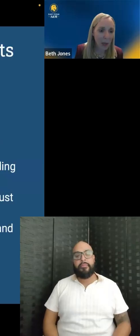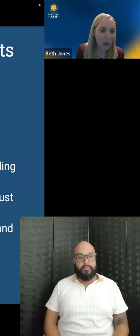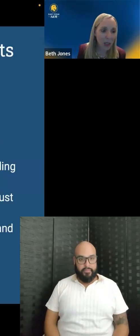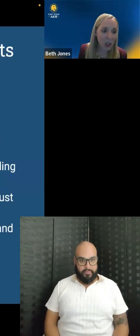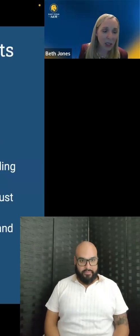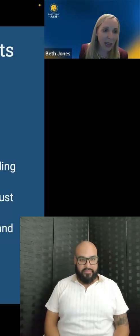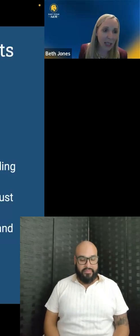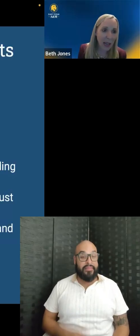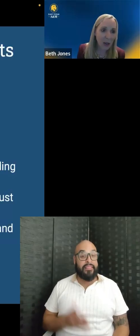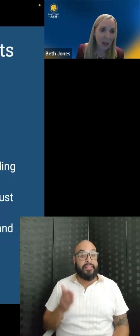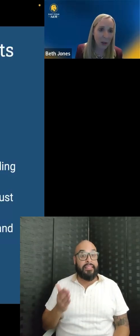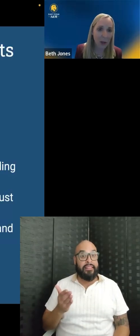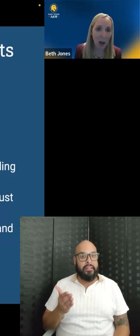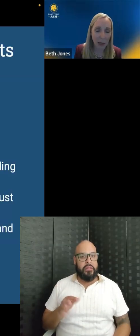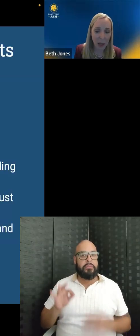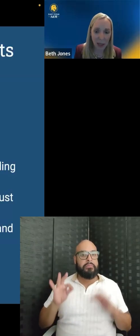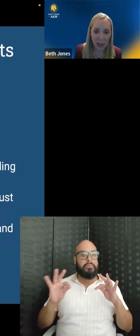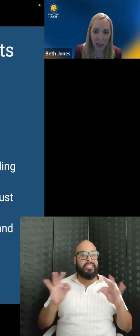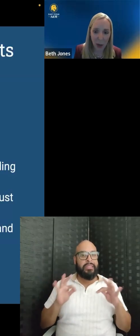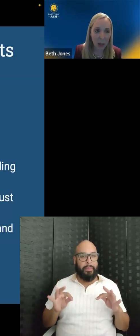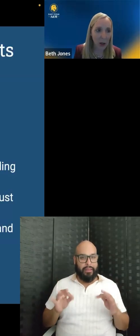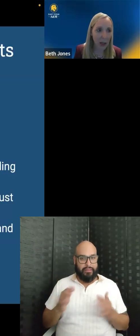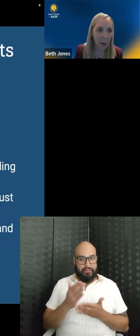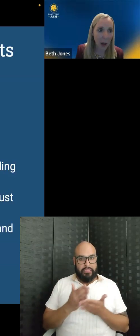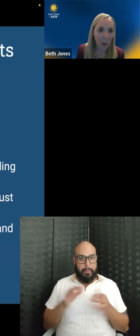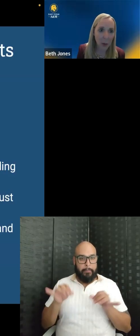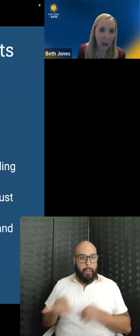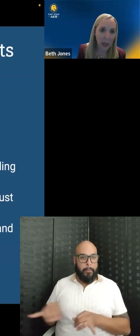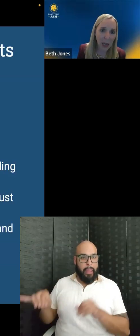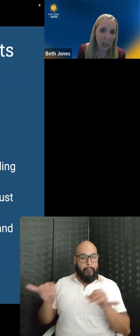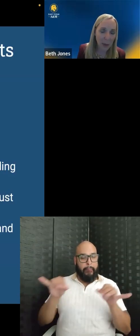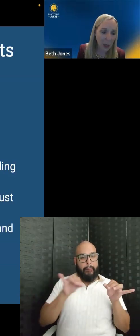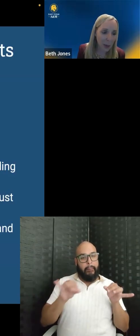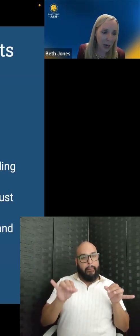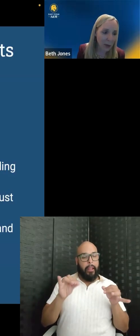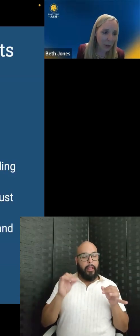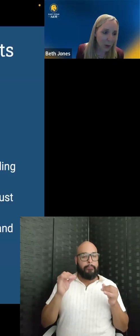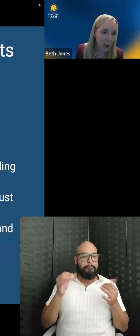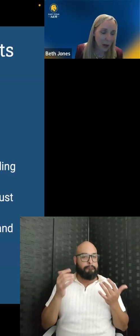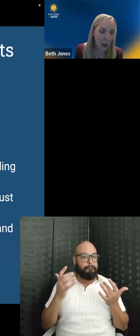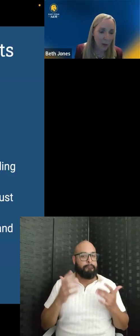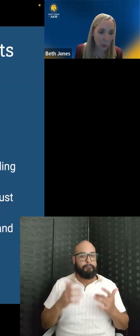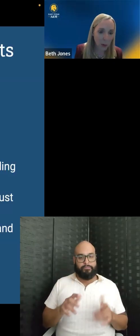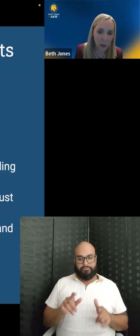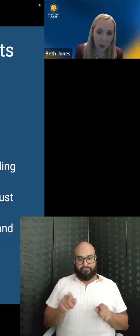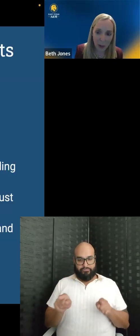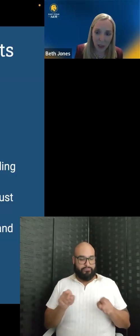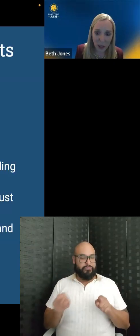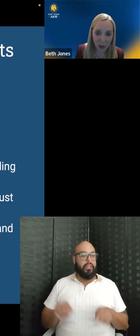All right, so this just lays out some of those commonalities that I was talking about between academic and behavior for those populations.